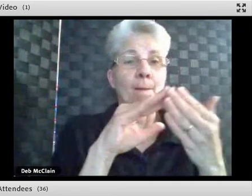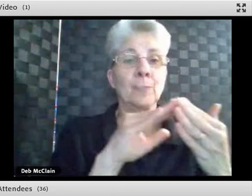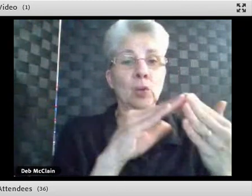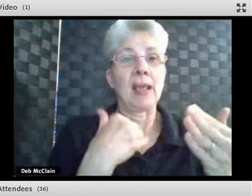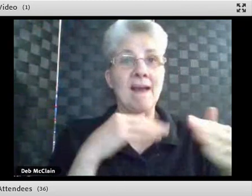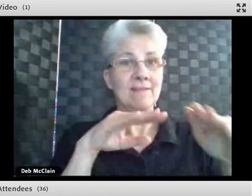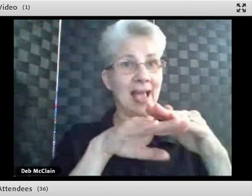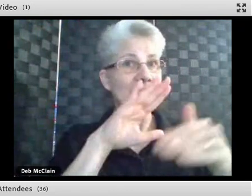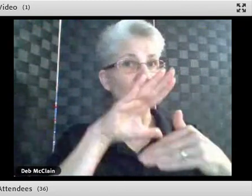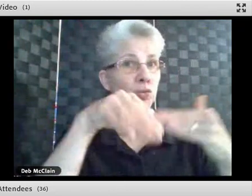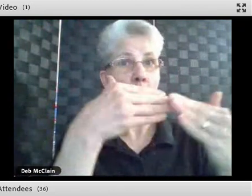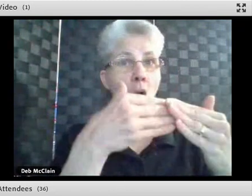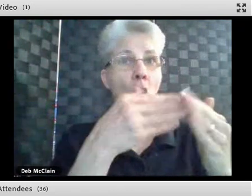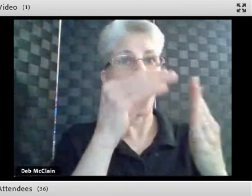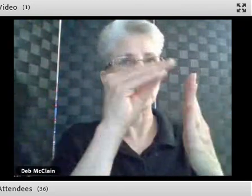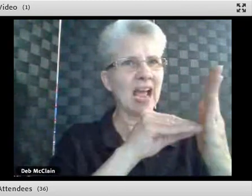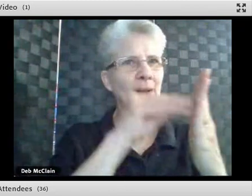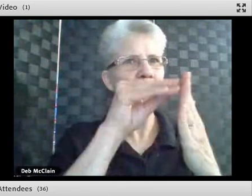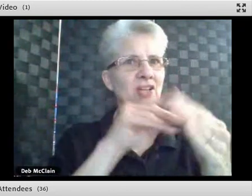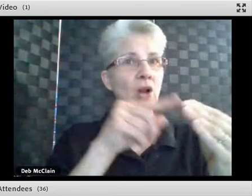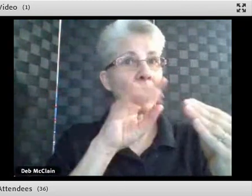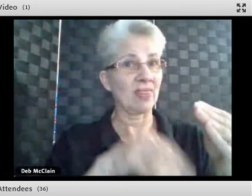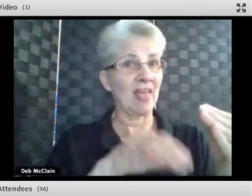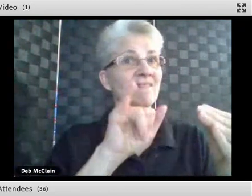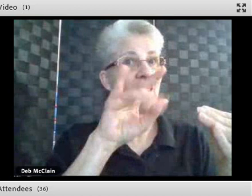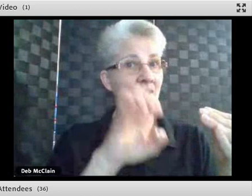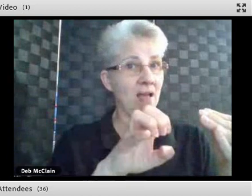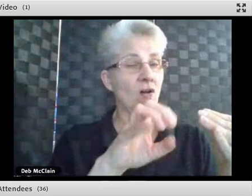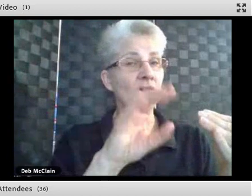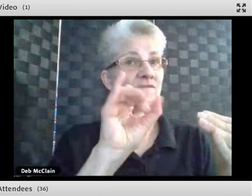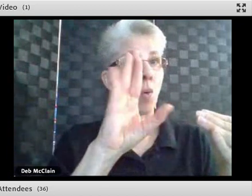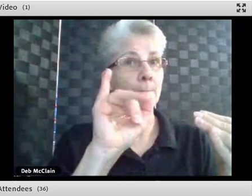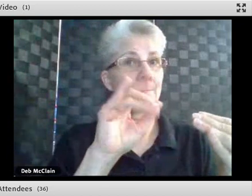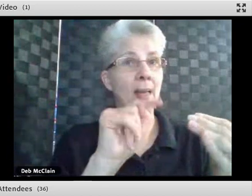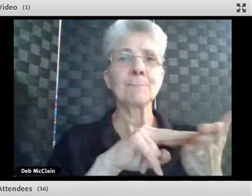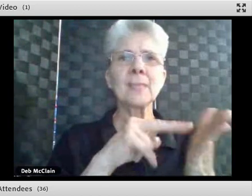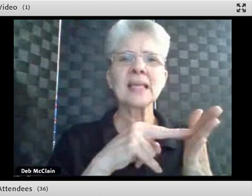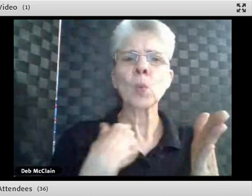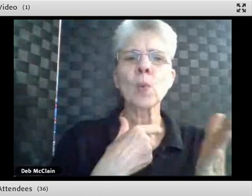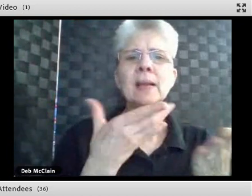have access to all of the documentation about that file format, meaning we can provide access to it,